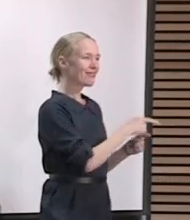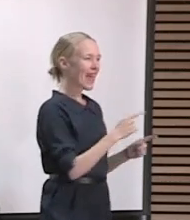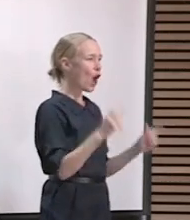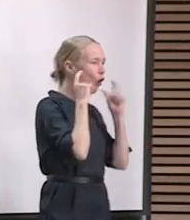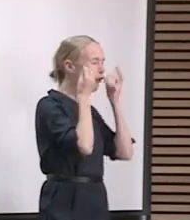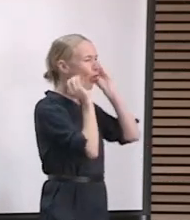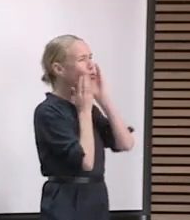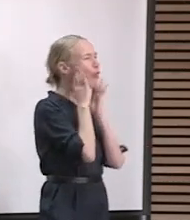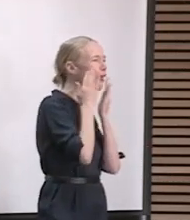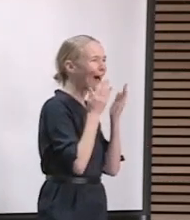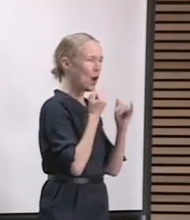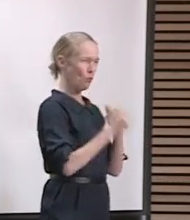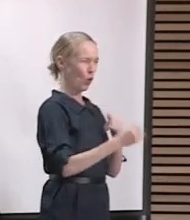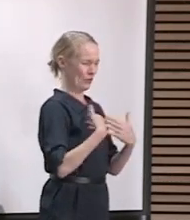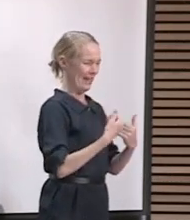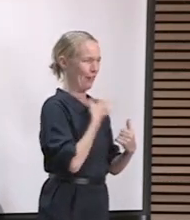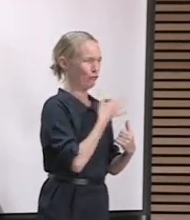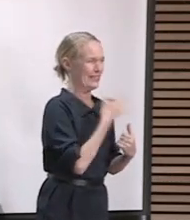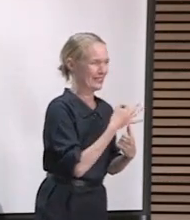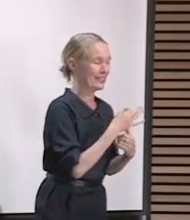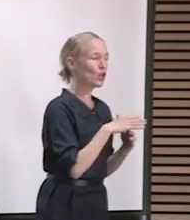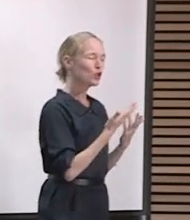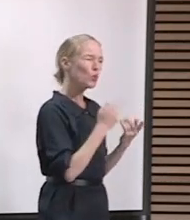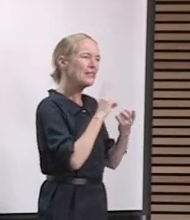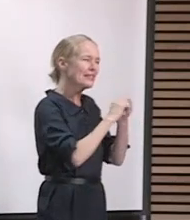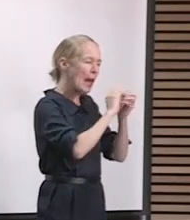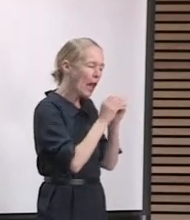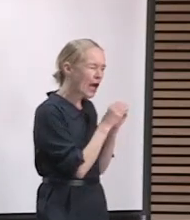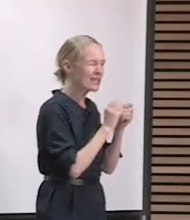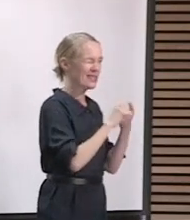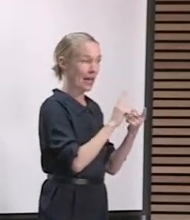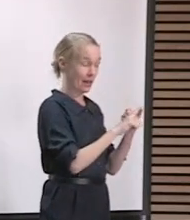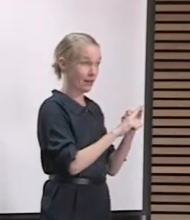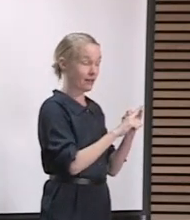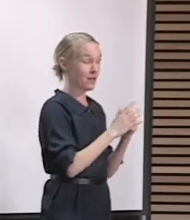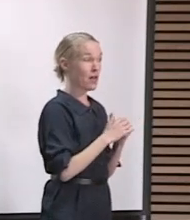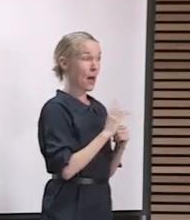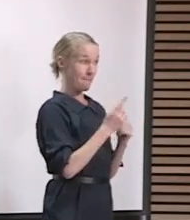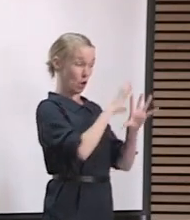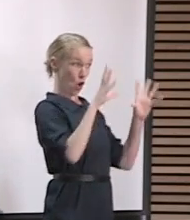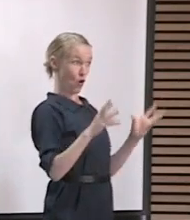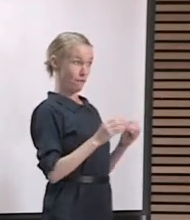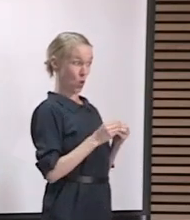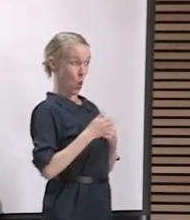than the benefits would... So the risks would outweigh the benefits, I should say. We're